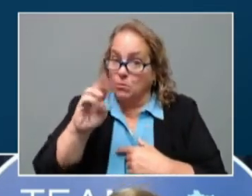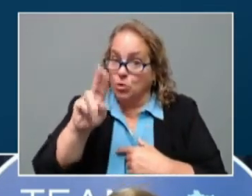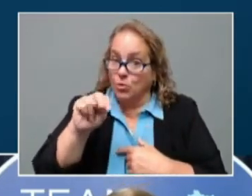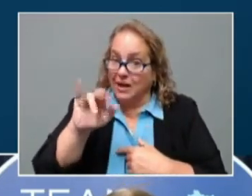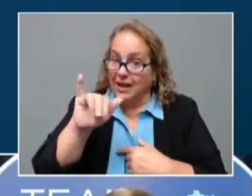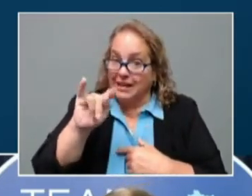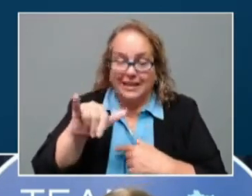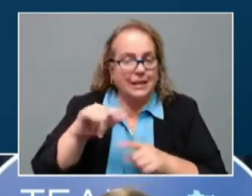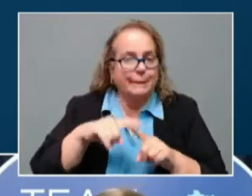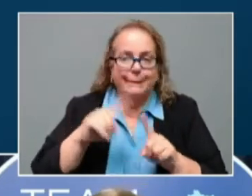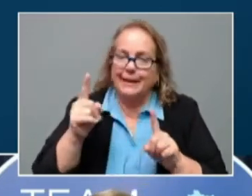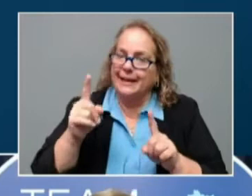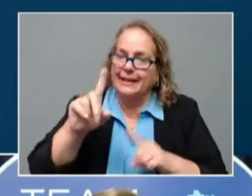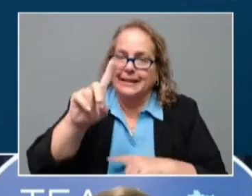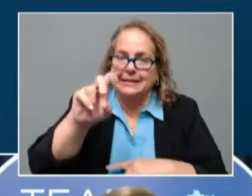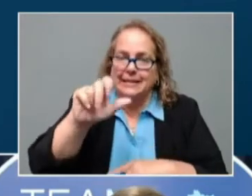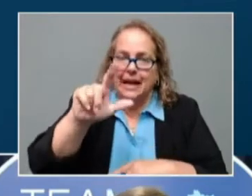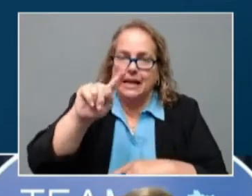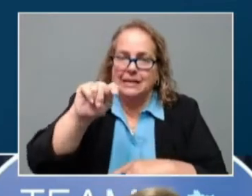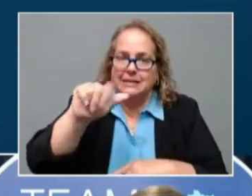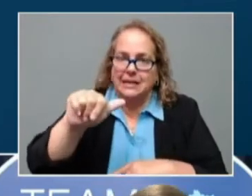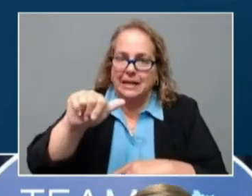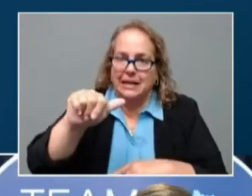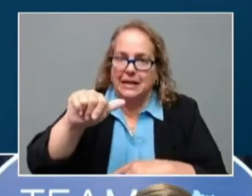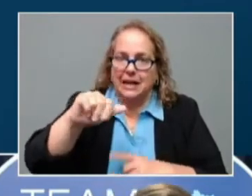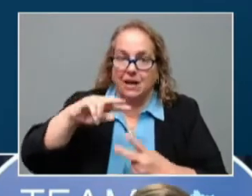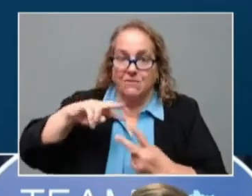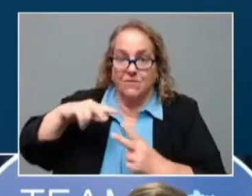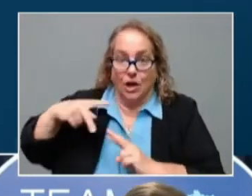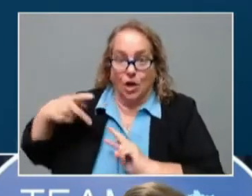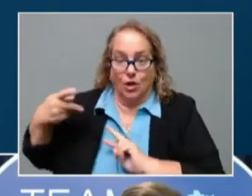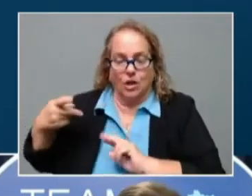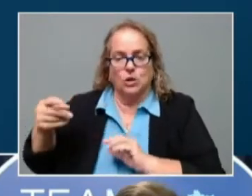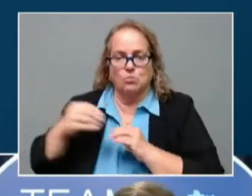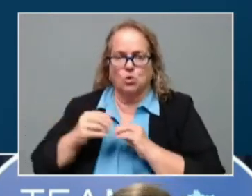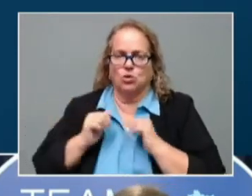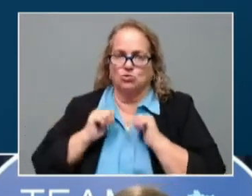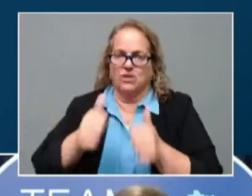going to take more 18 and up. These are folks that get to make their their own